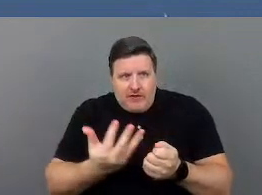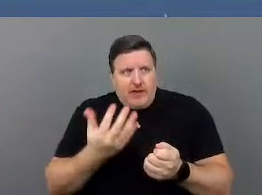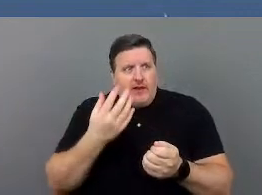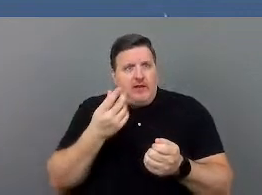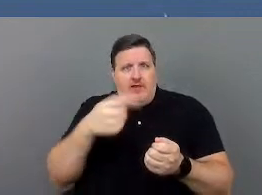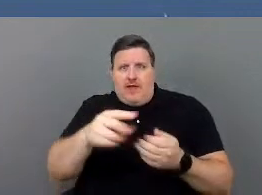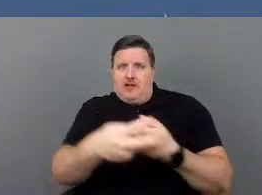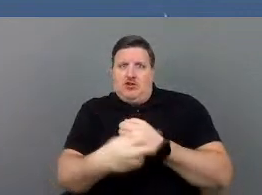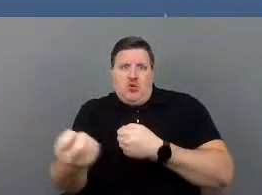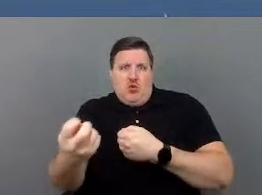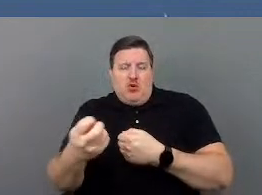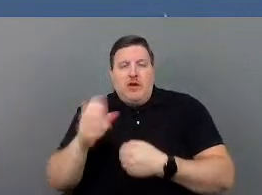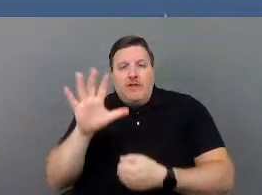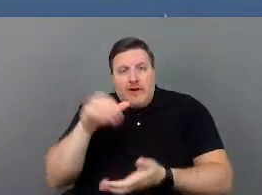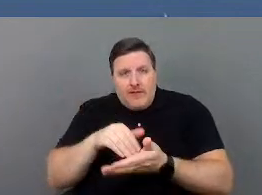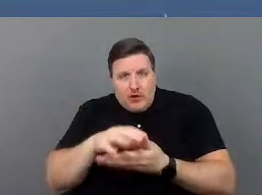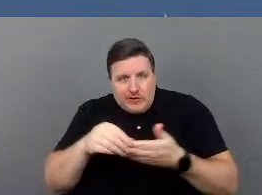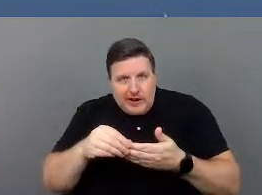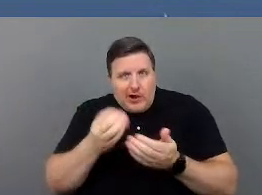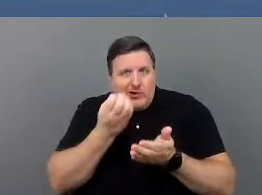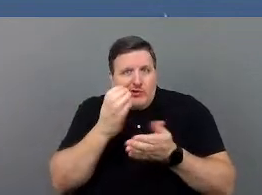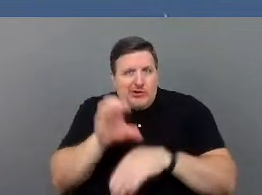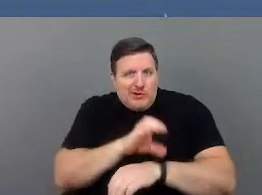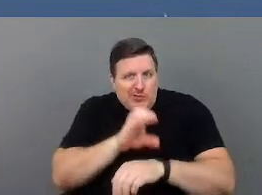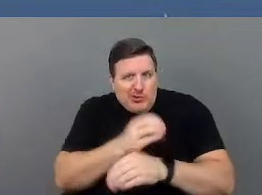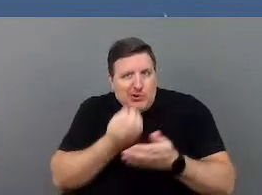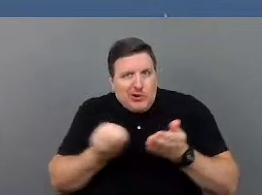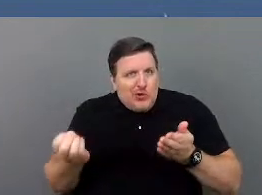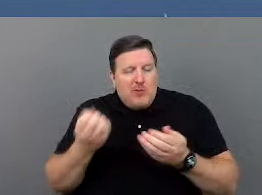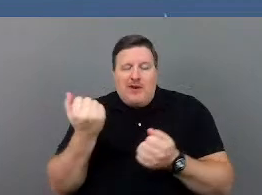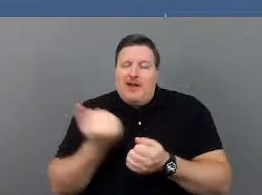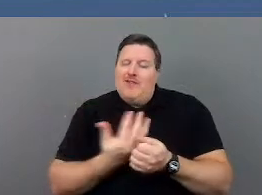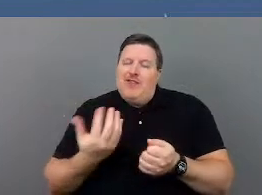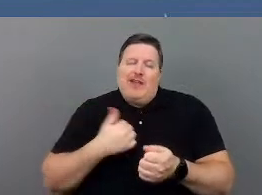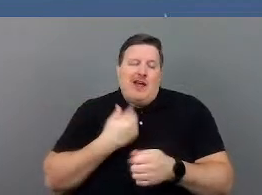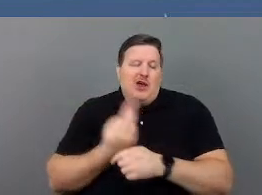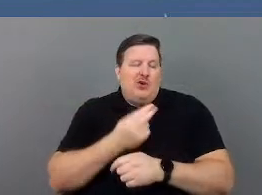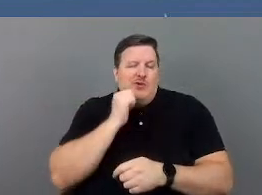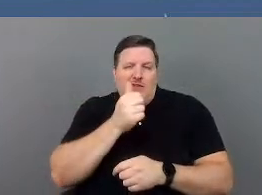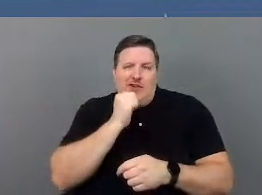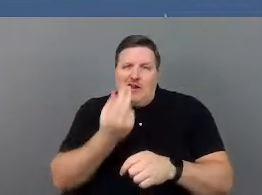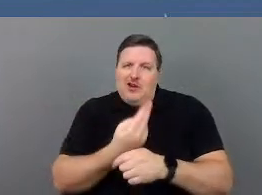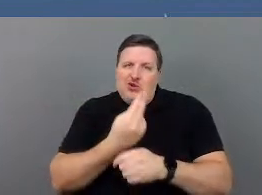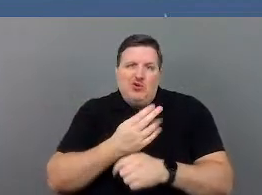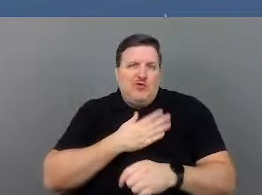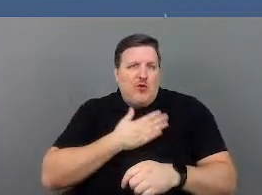BUSINESS. $5,000 IN COMPUTER EQUIPMENT, EVERYTHING I USE DAILY TO RUN MY WEEKS LATER, I RECEIVED A PING VIA FIND MY IPHONE THAT ONE OF